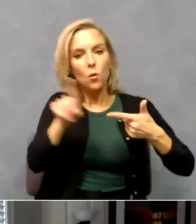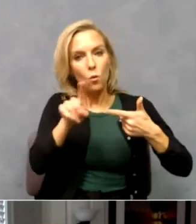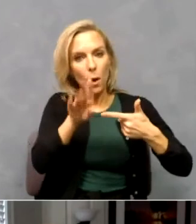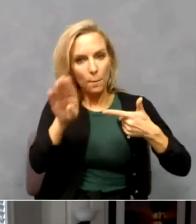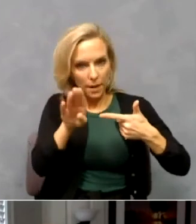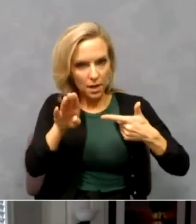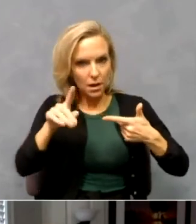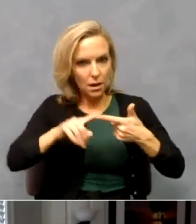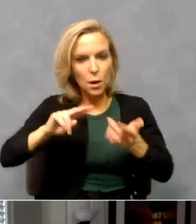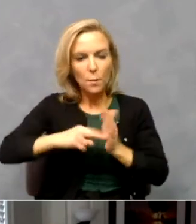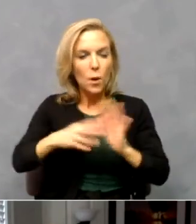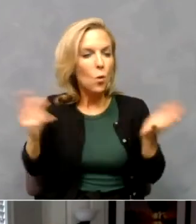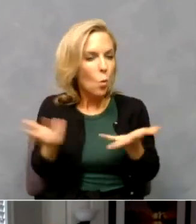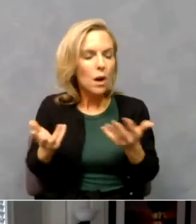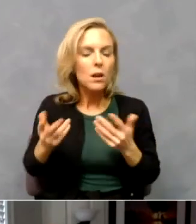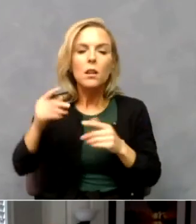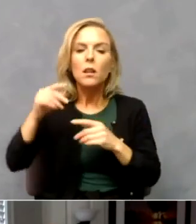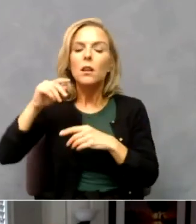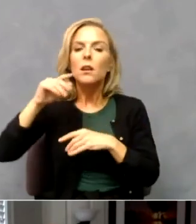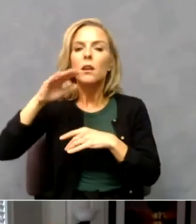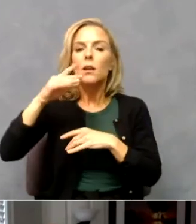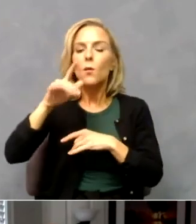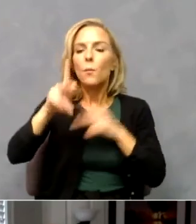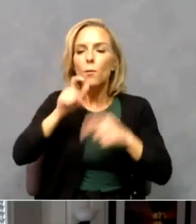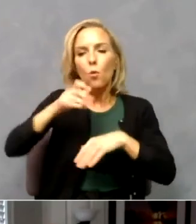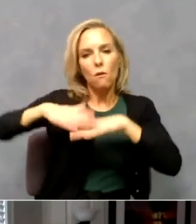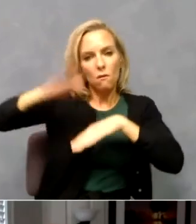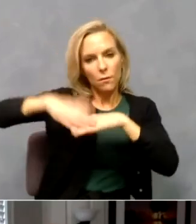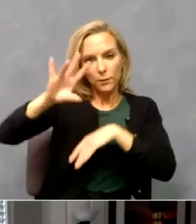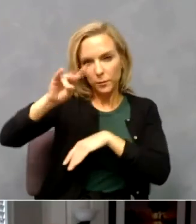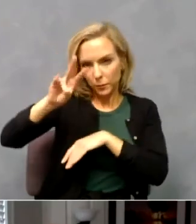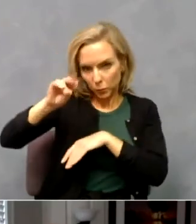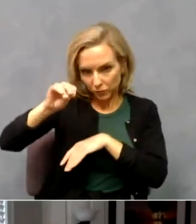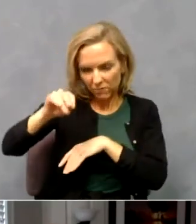older, so that's five years younger than the CDC recommended. So we believe